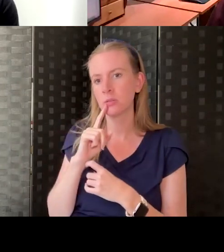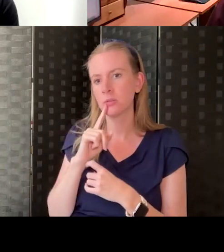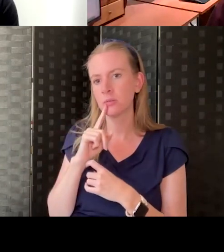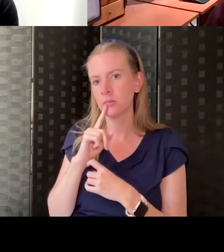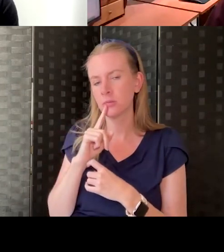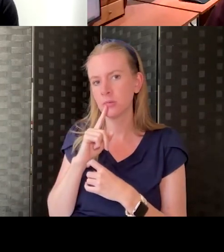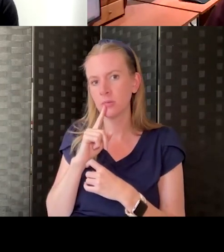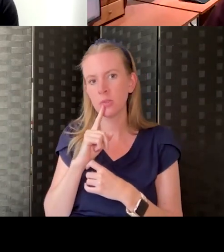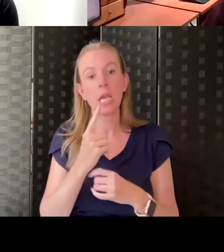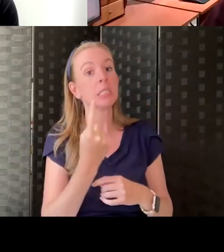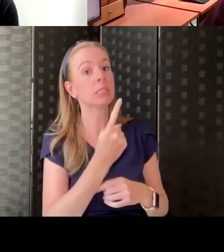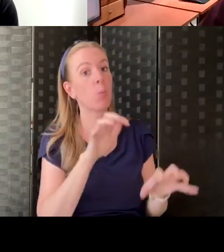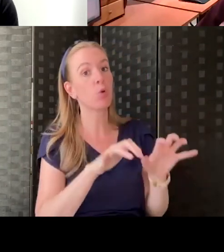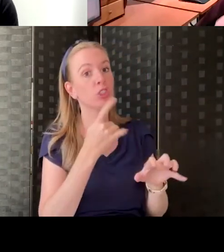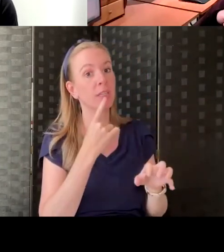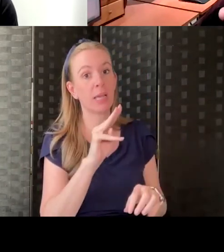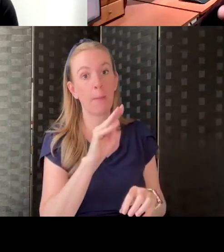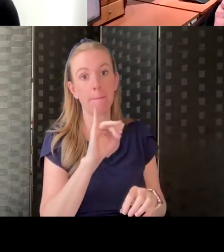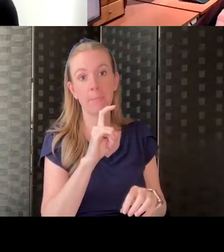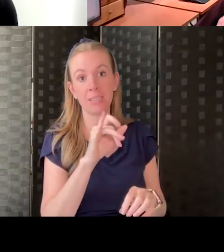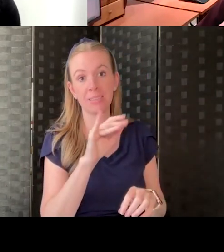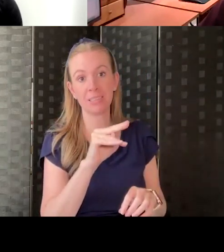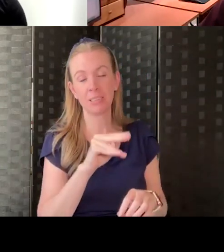Jay: Someone in the chat says you can do variables.